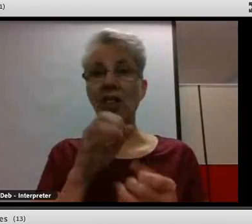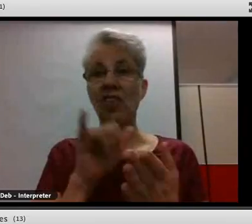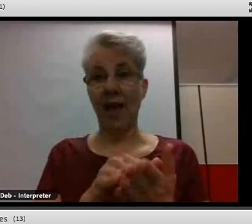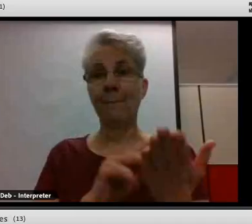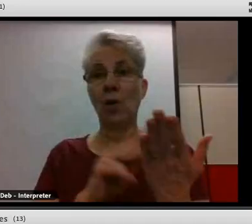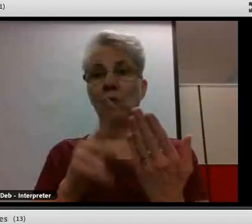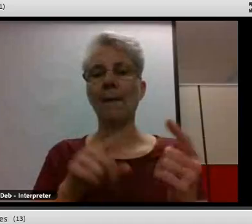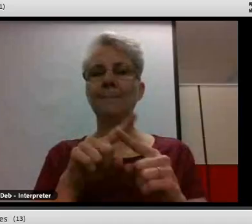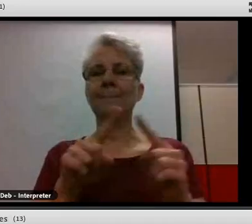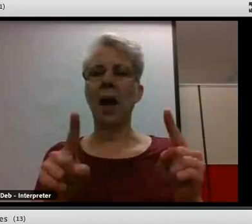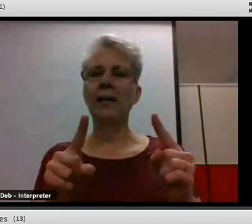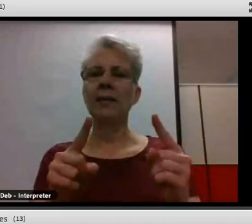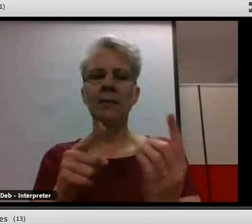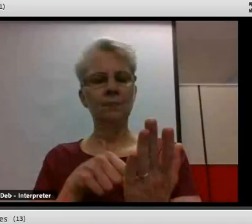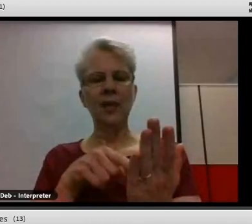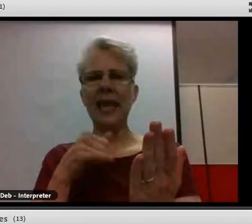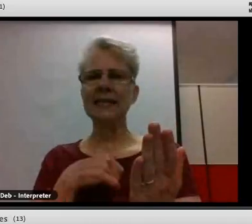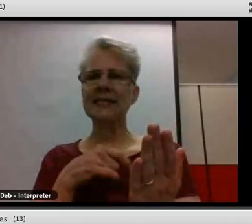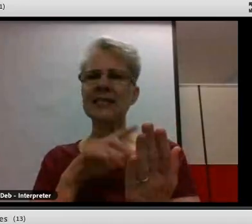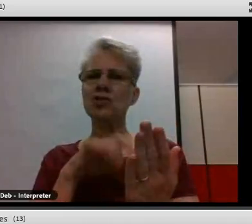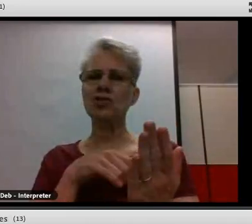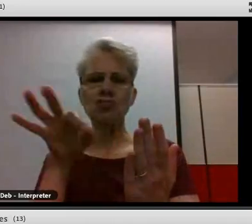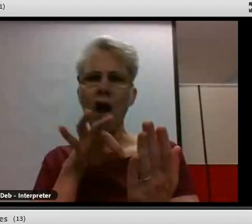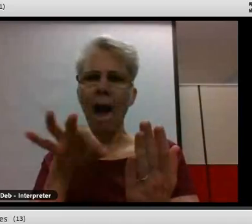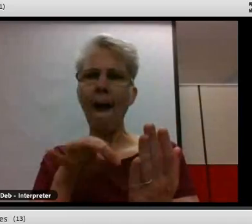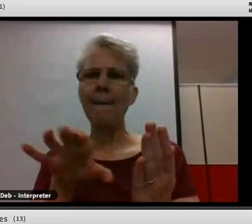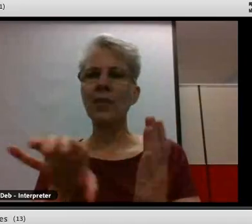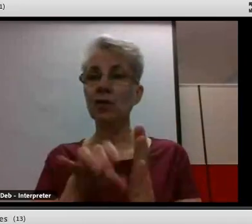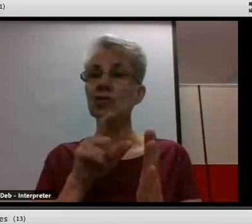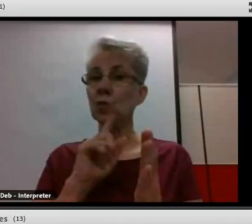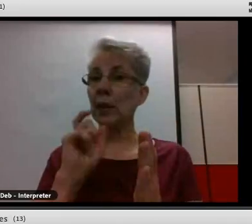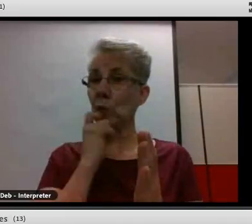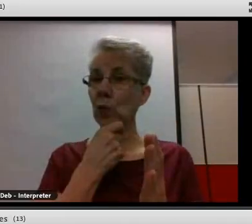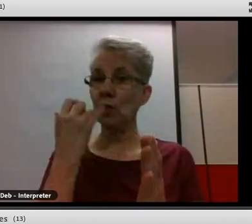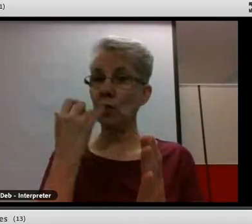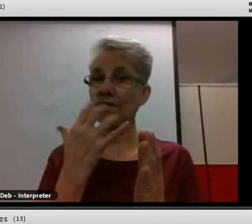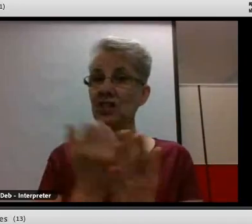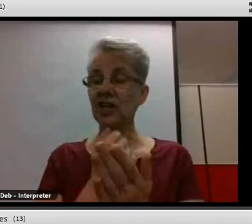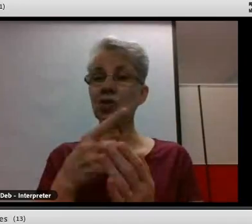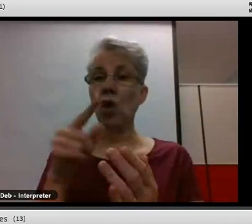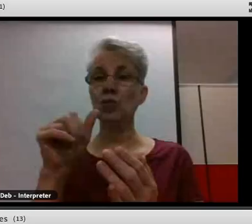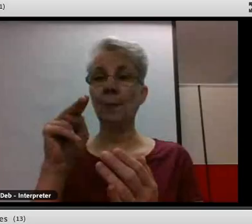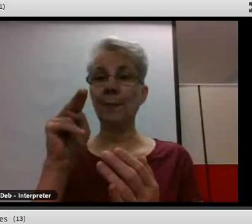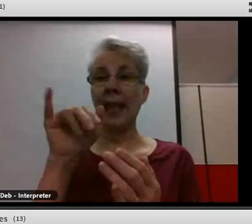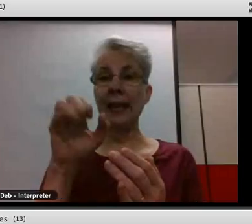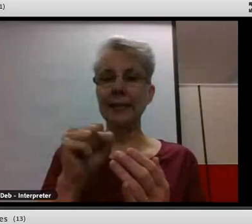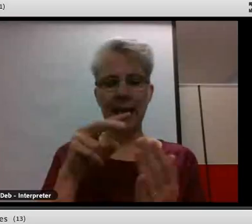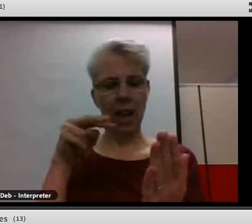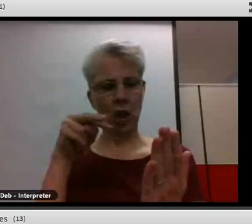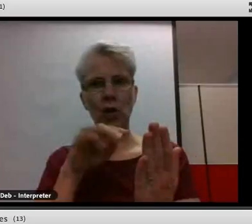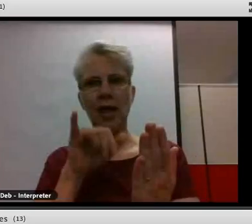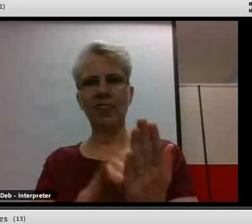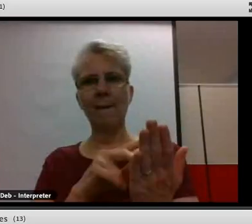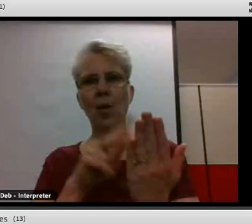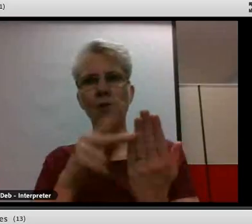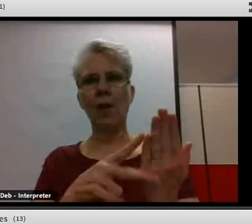that is essential to design, not an added feature. And sometimes it is an added feature